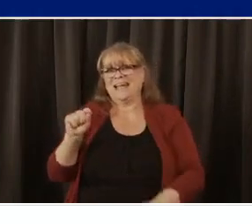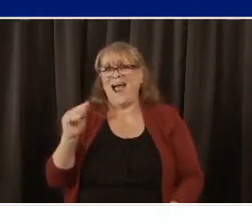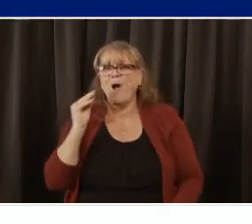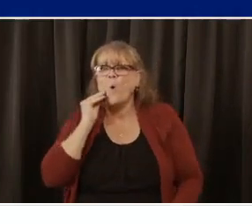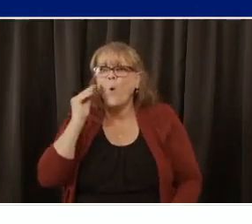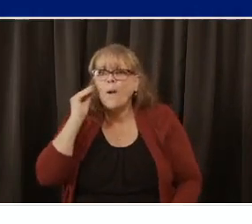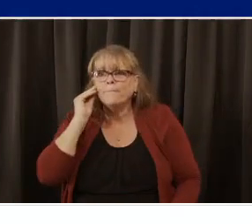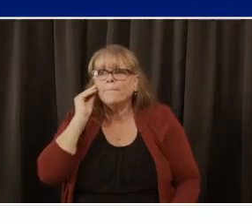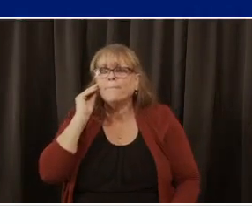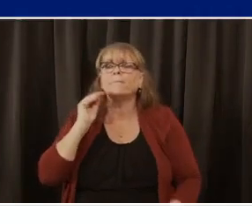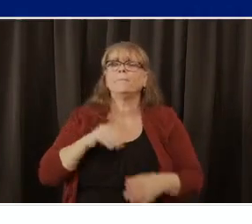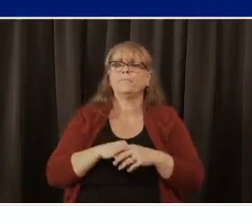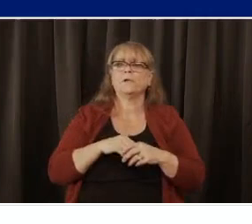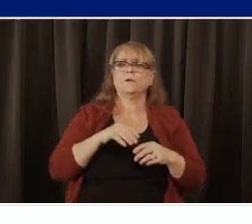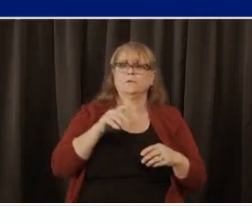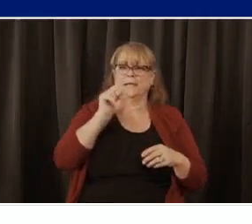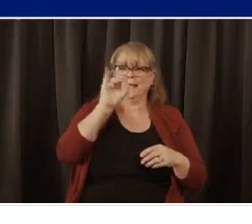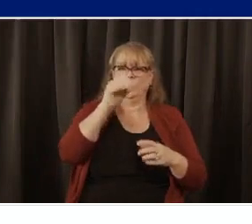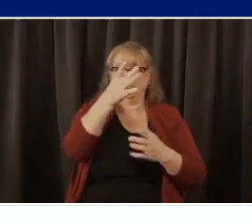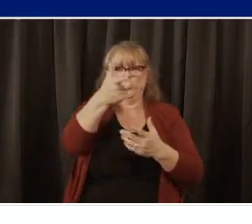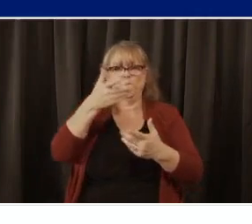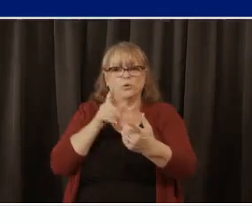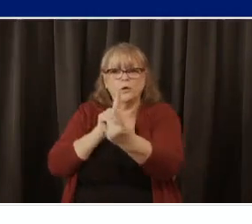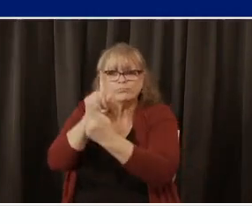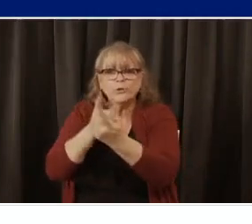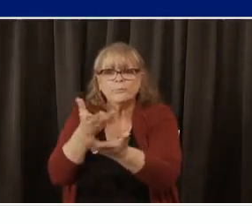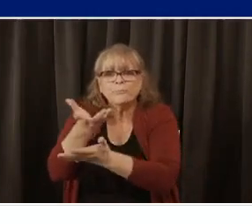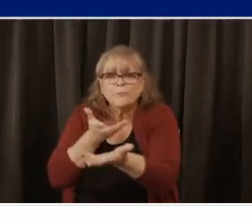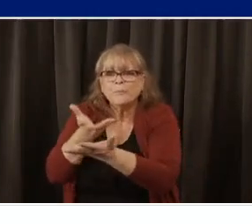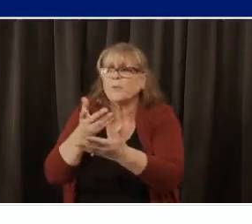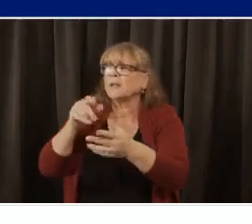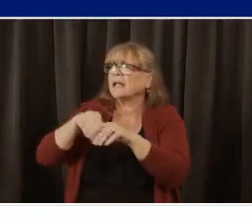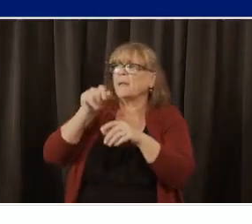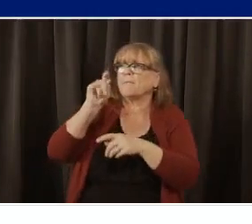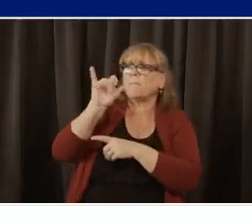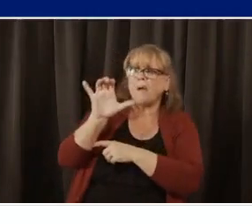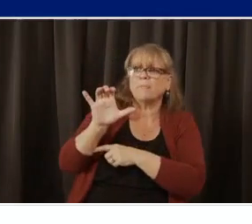is required to interact with members of the public could be hospitality and events delivery and truck